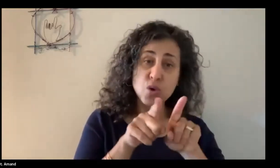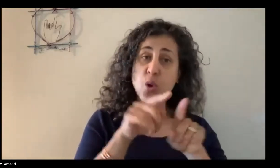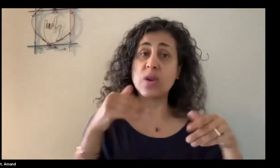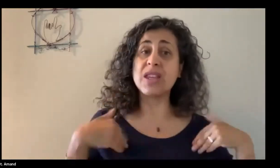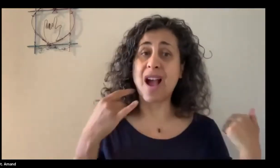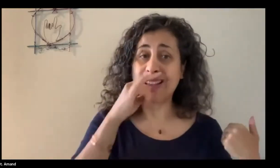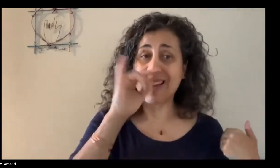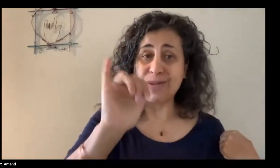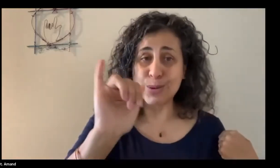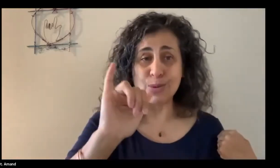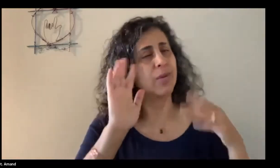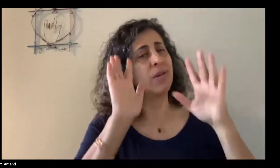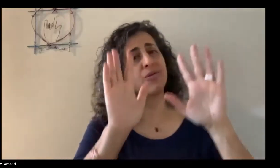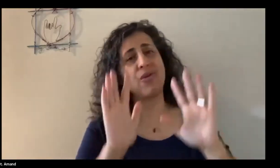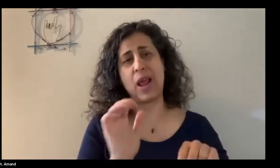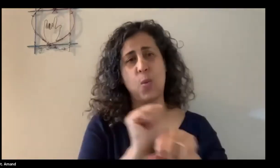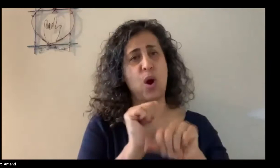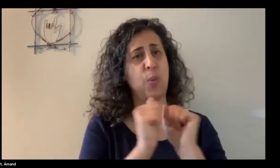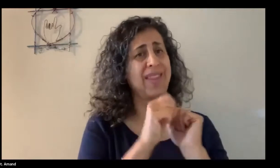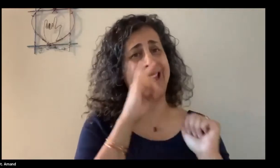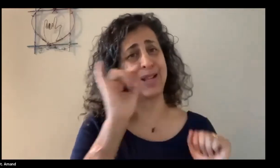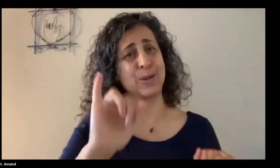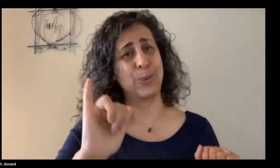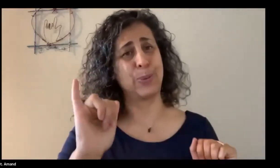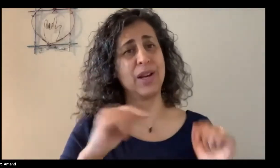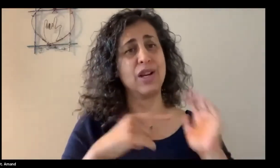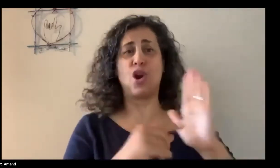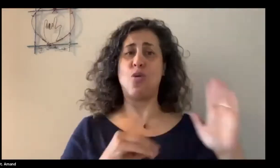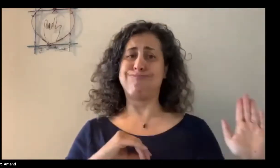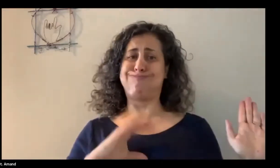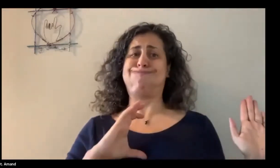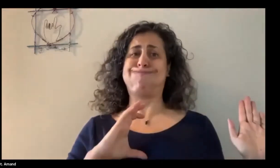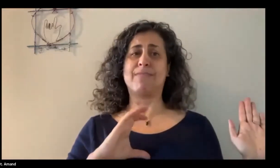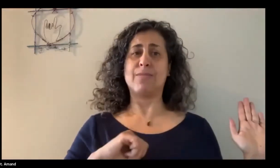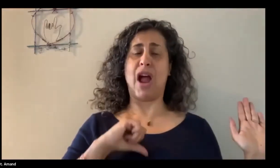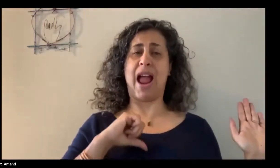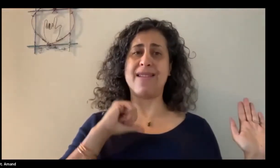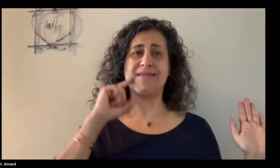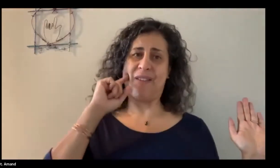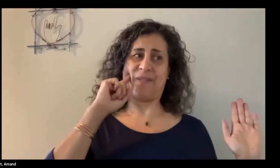a lot of Deaf adults and artists that way, but he also worked with young kids, and he was so great